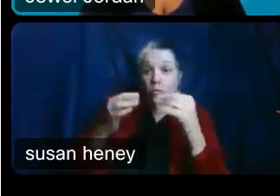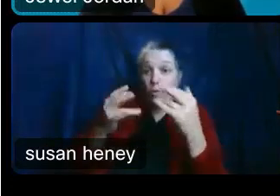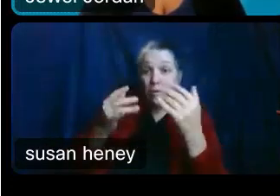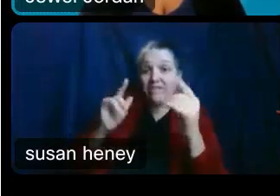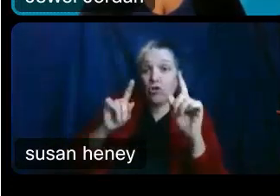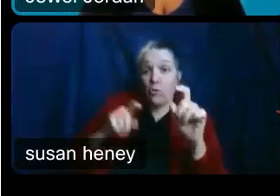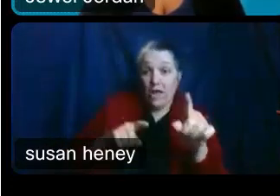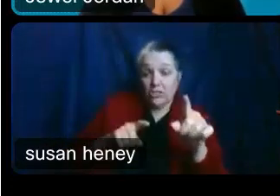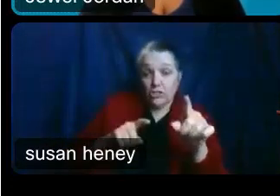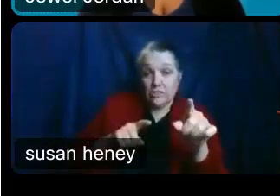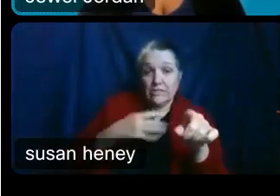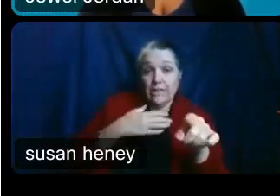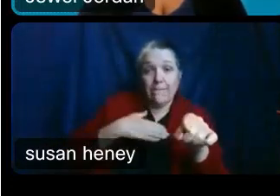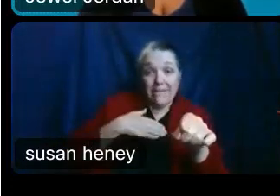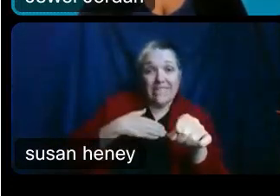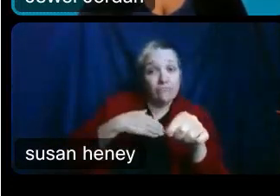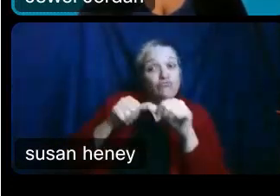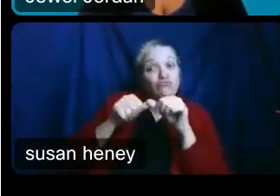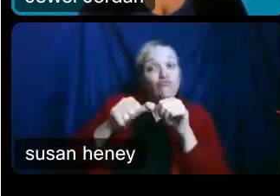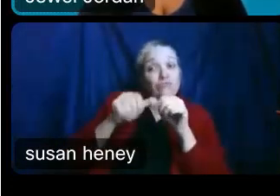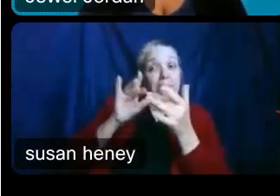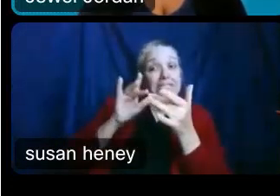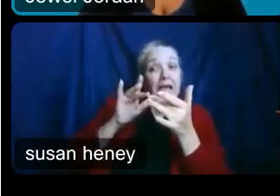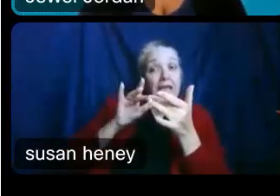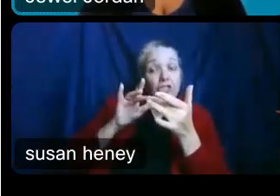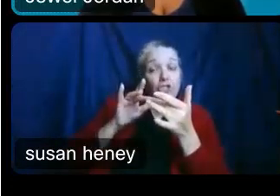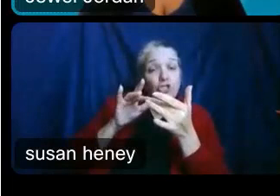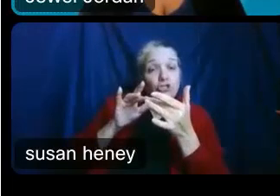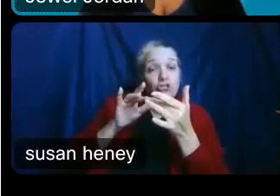like to invite you to stay in touch with us. One way is by telling us how you use data